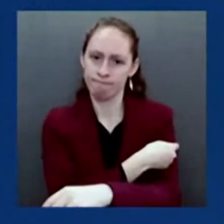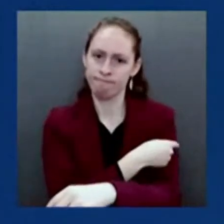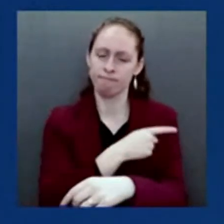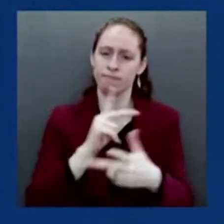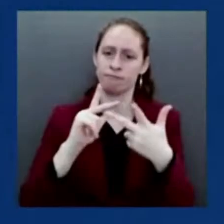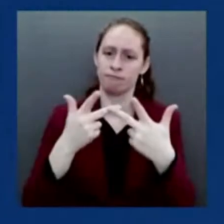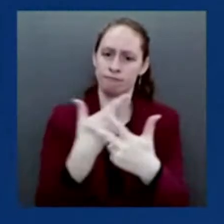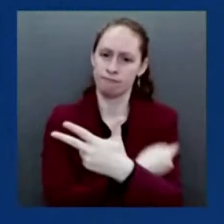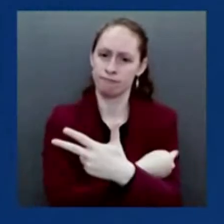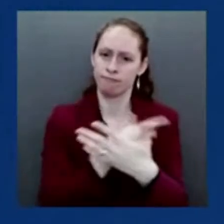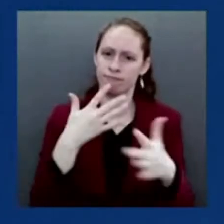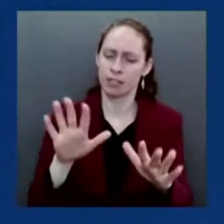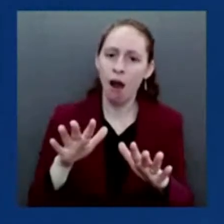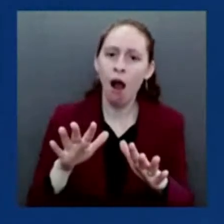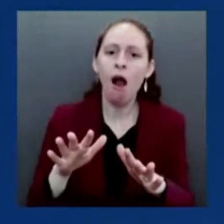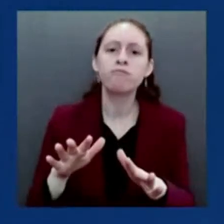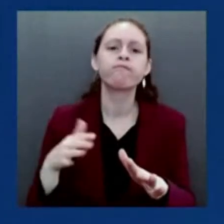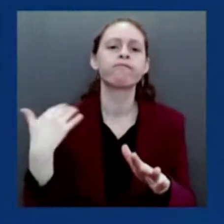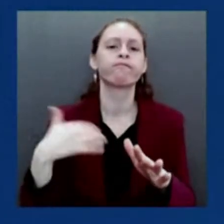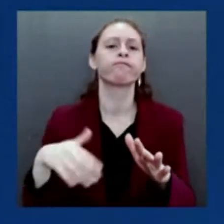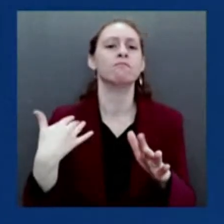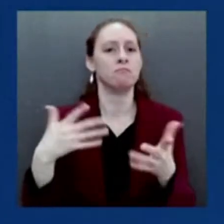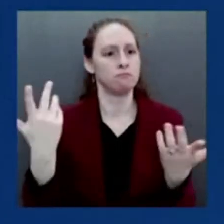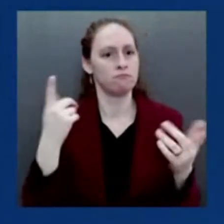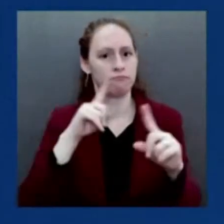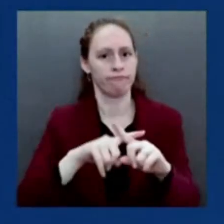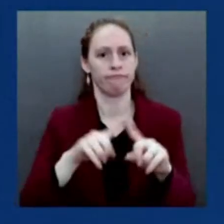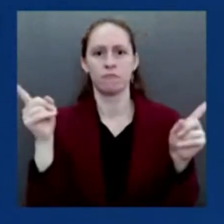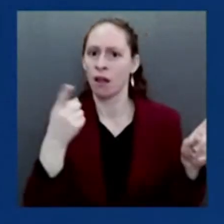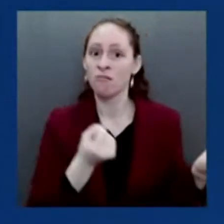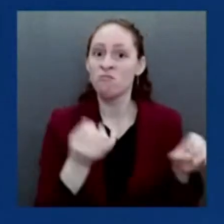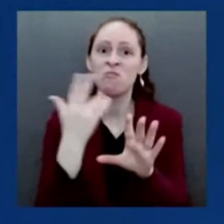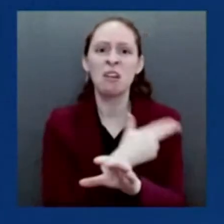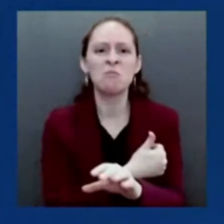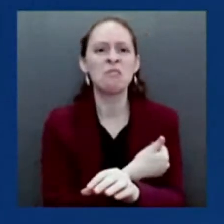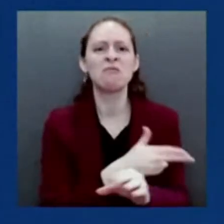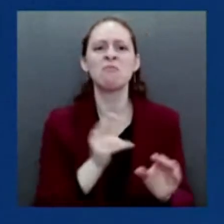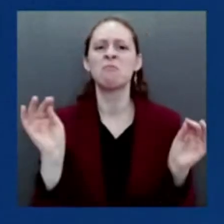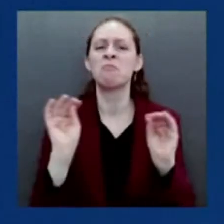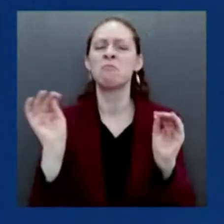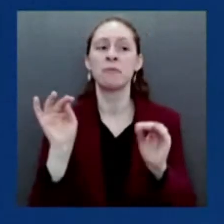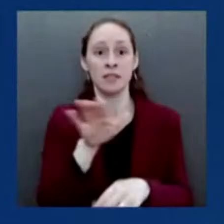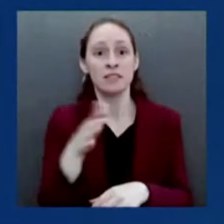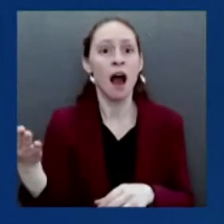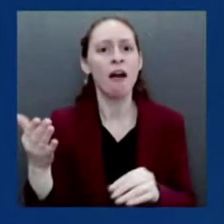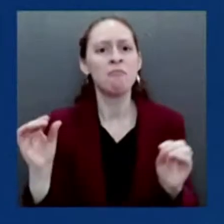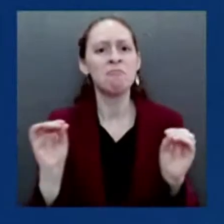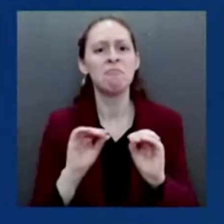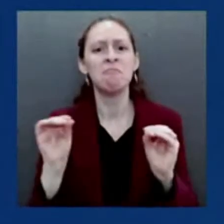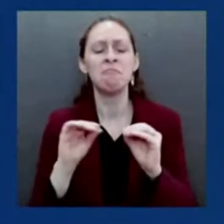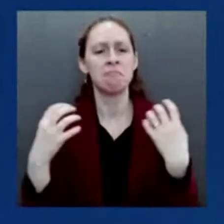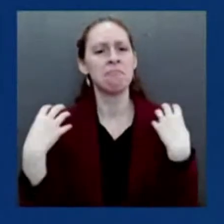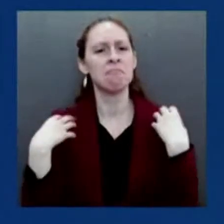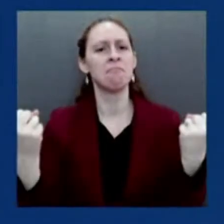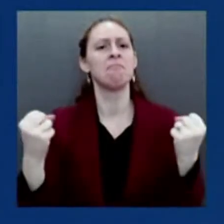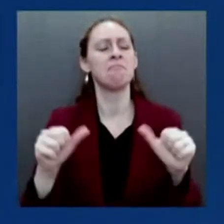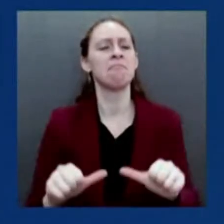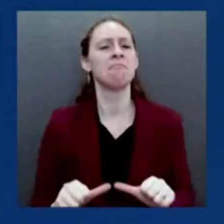WELL THEY ARE PROTECTED AGAINST